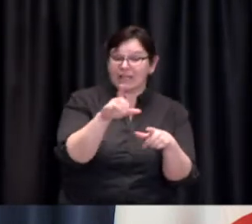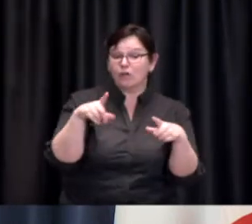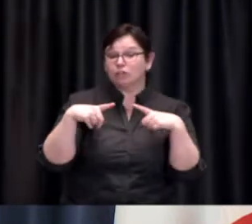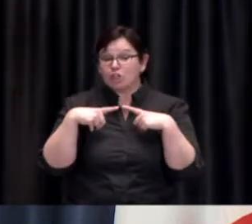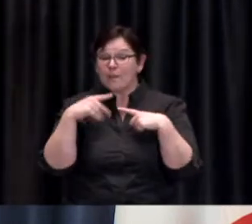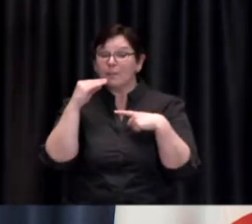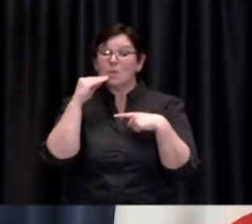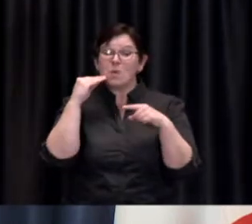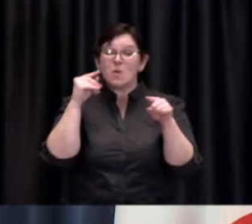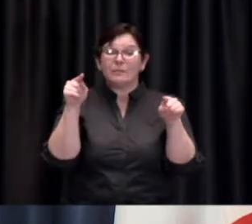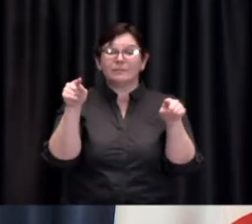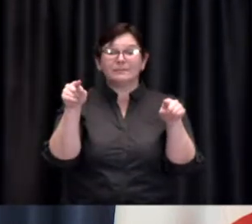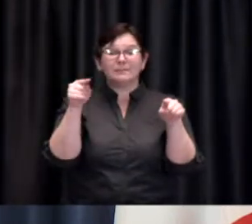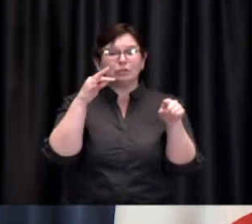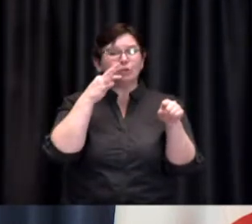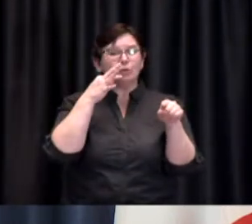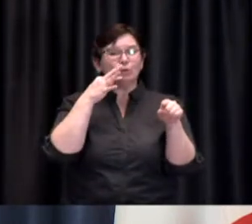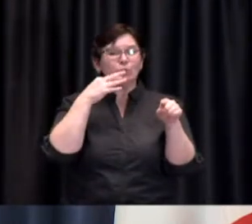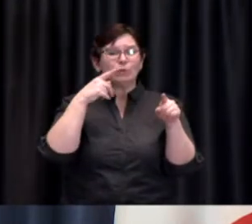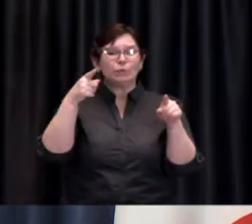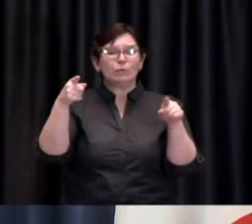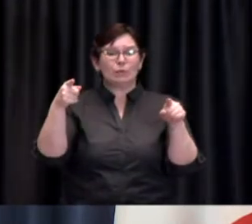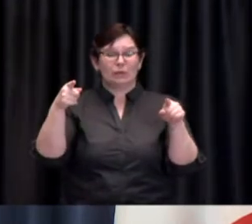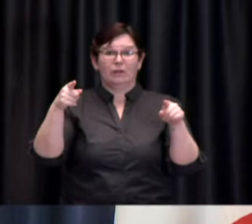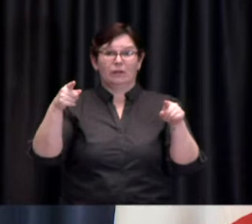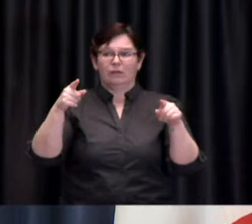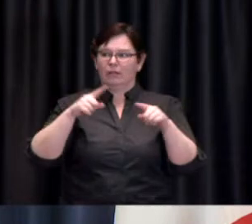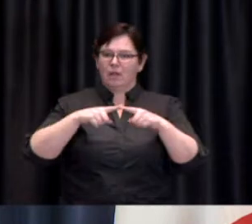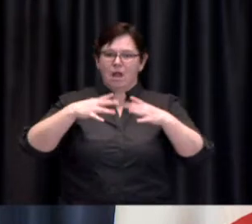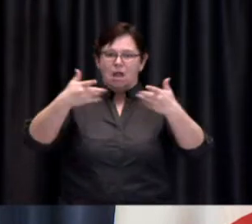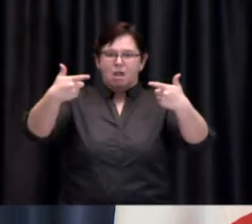experienced more broadly within the community that's certainly what we would like to see.